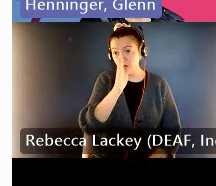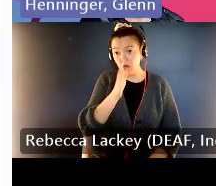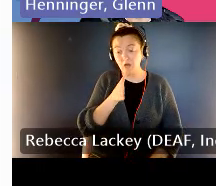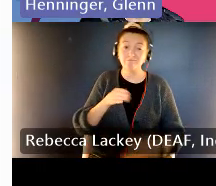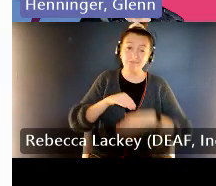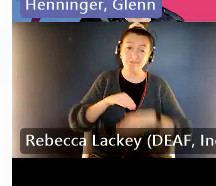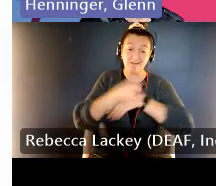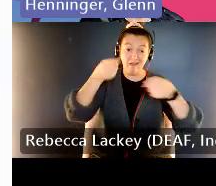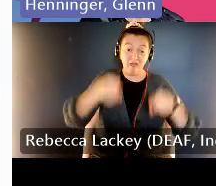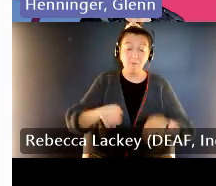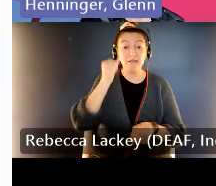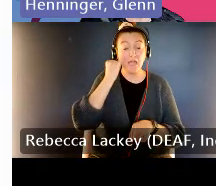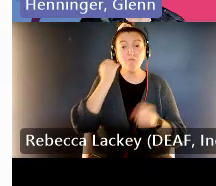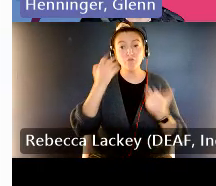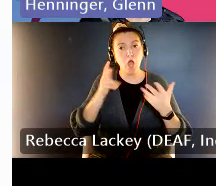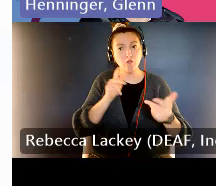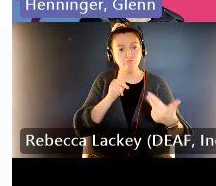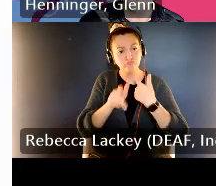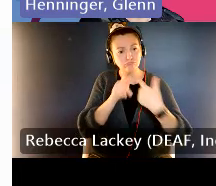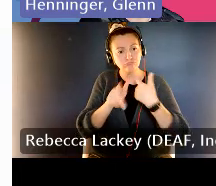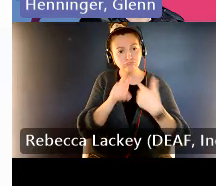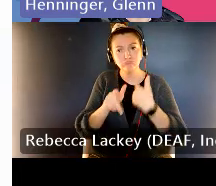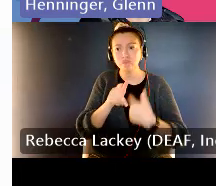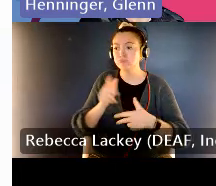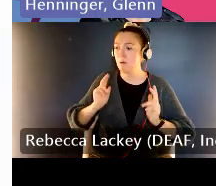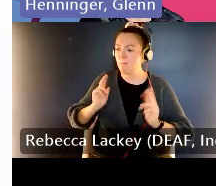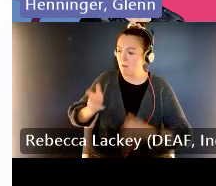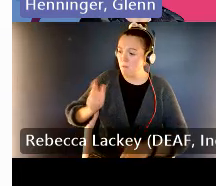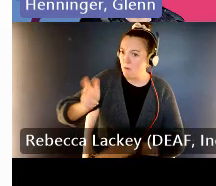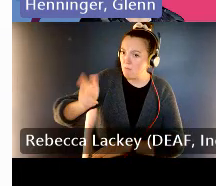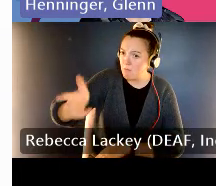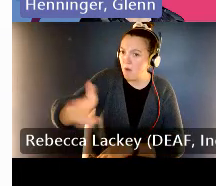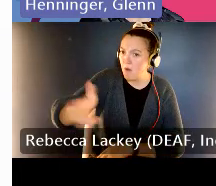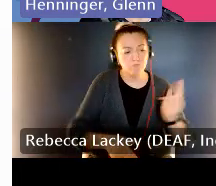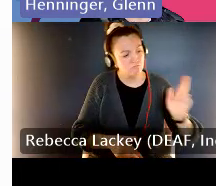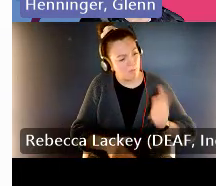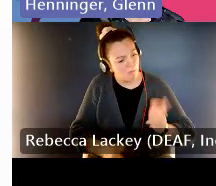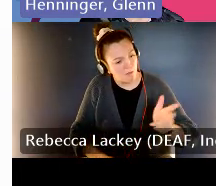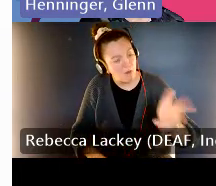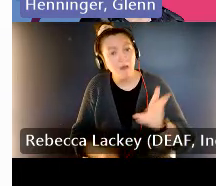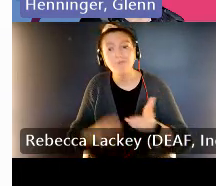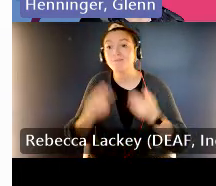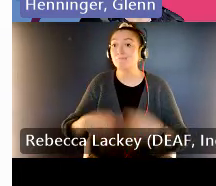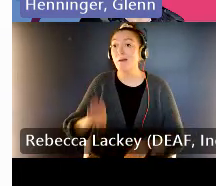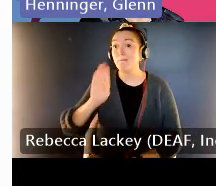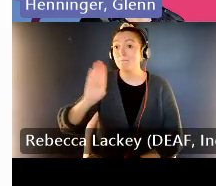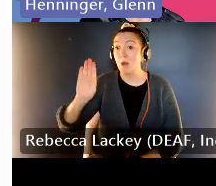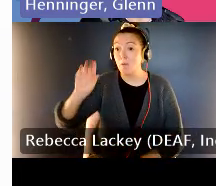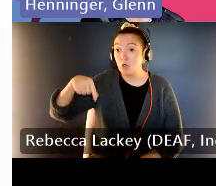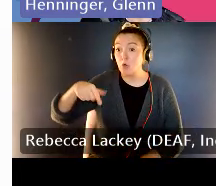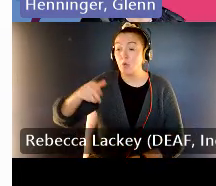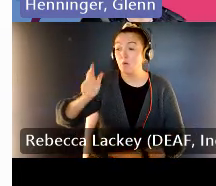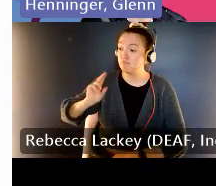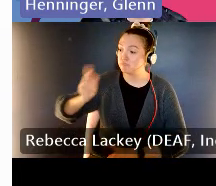If it is heavily used, say you're in a subdivision, somebody's having a BBQ, there's cars parked on both sides.